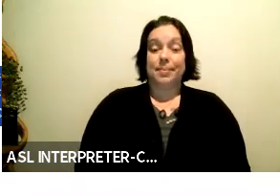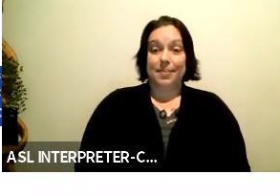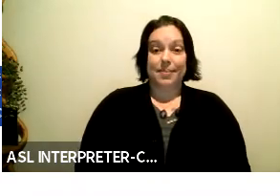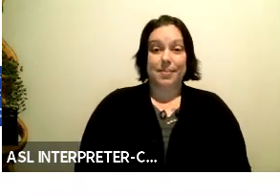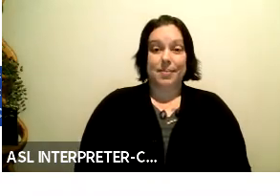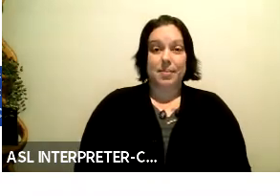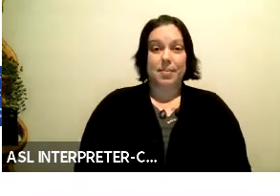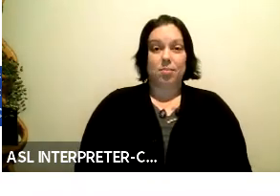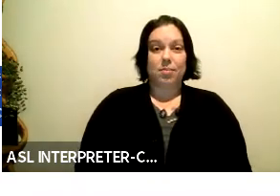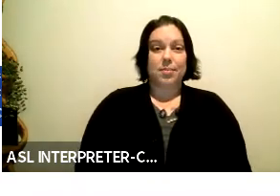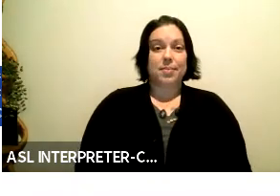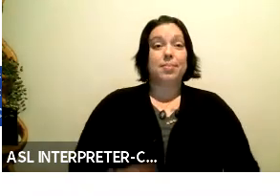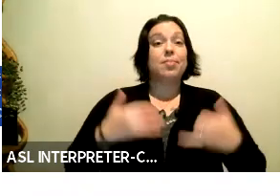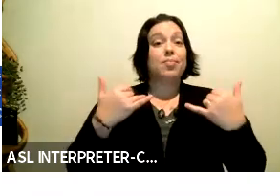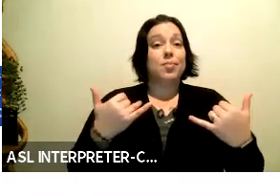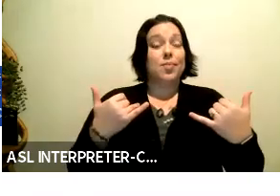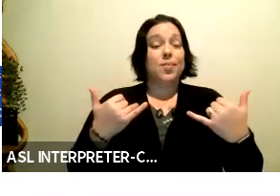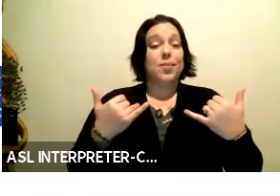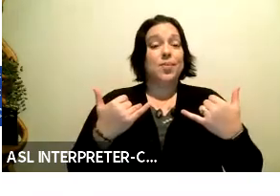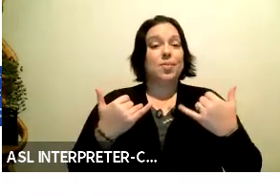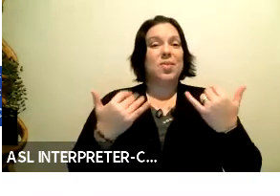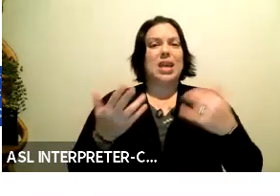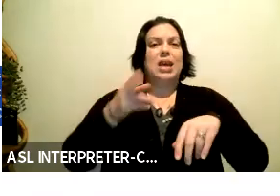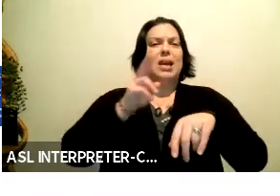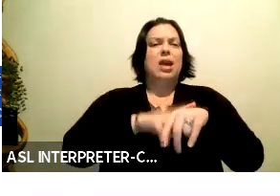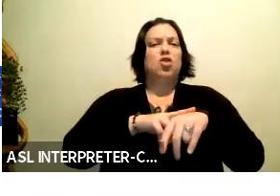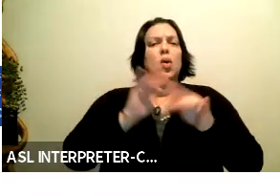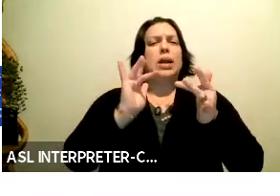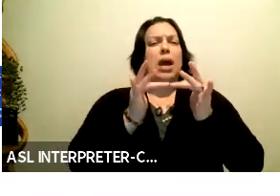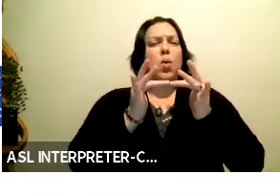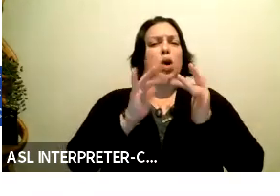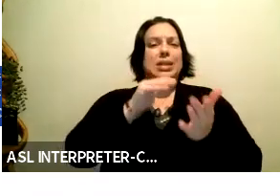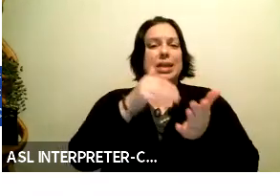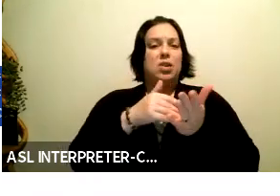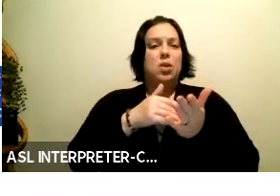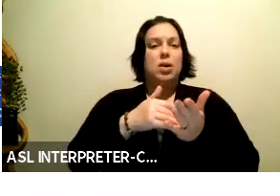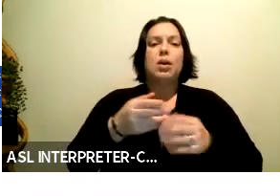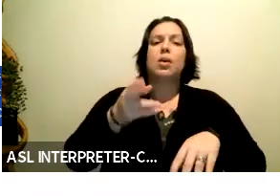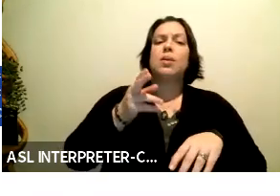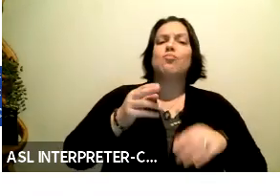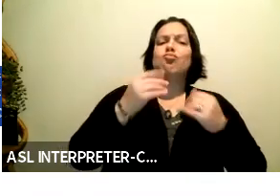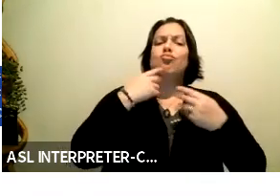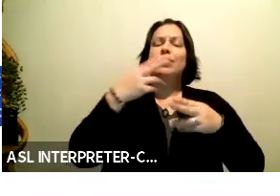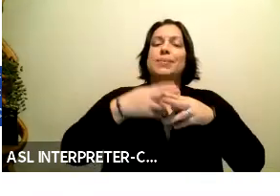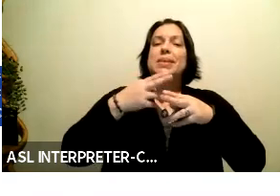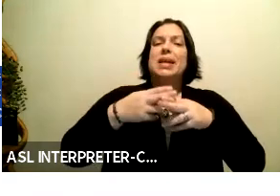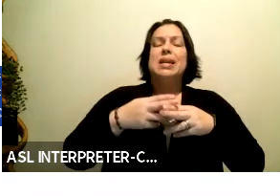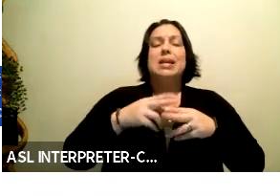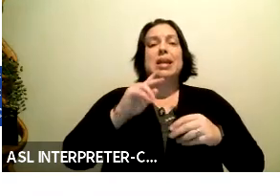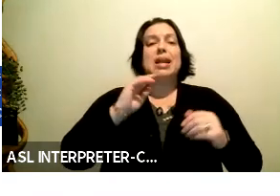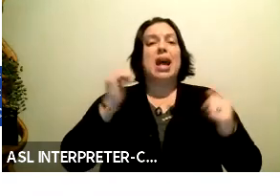Today's ADA National Network Learning Session is titled "Everybody, Somebody, Anybody, and Nobody: